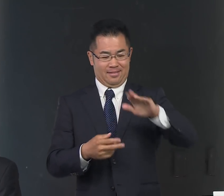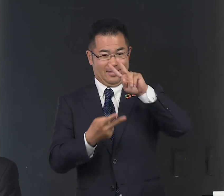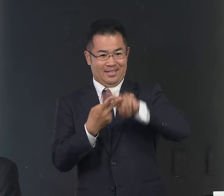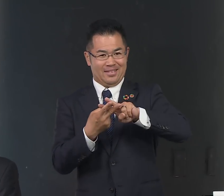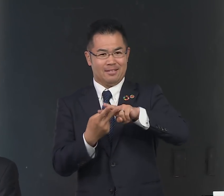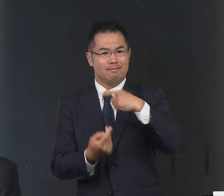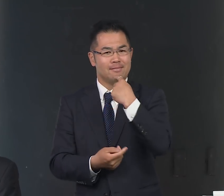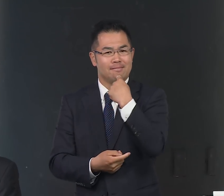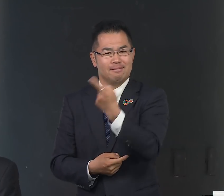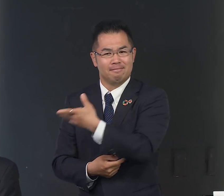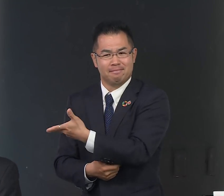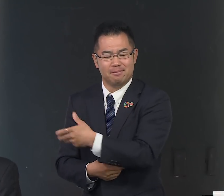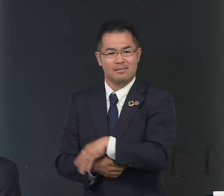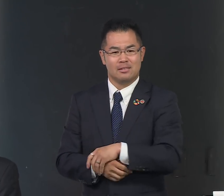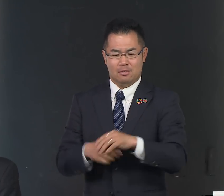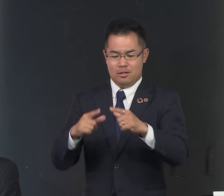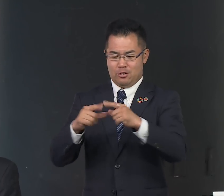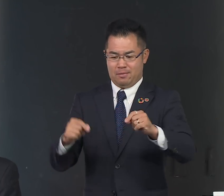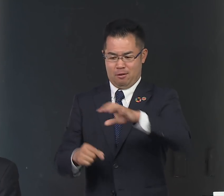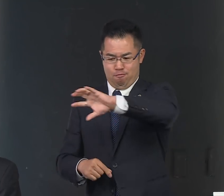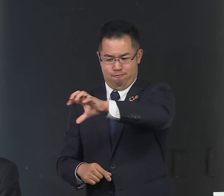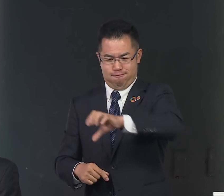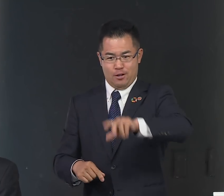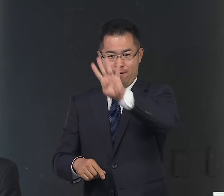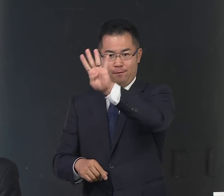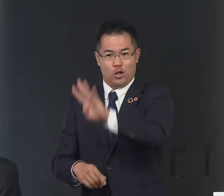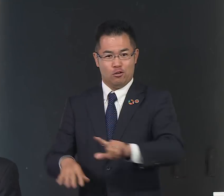ways and come up with activities, such as this celebration of International Day of Sign Languages.